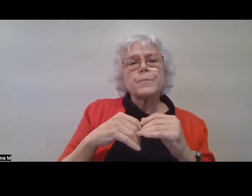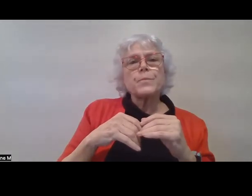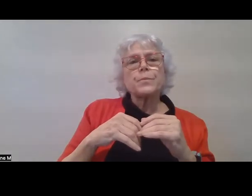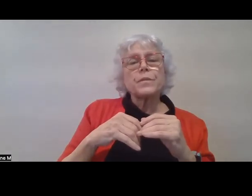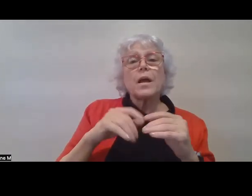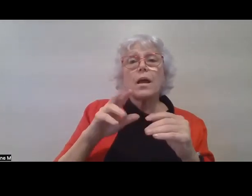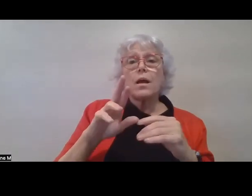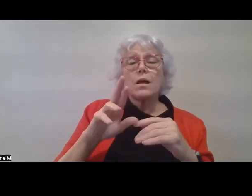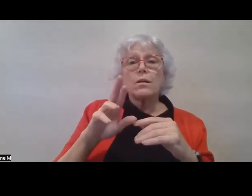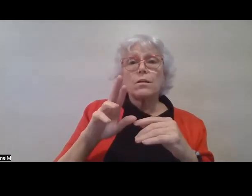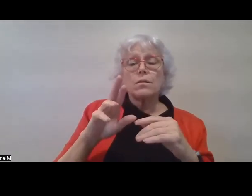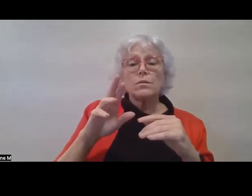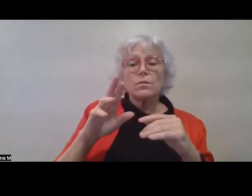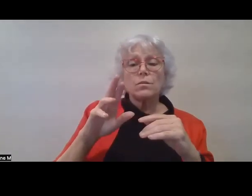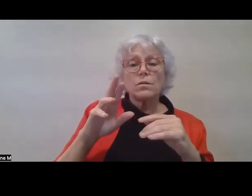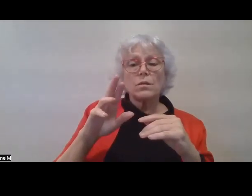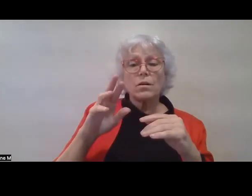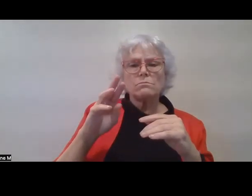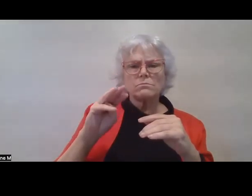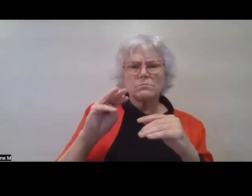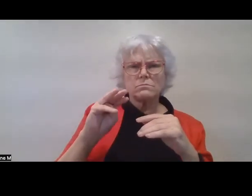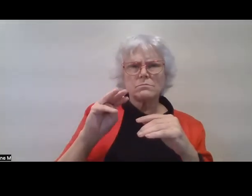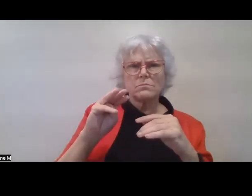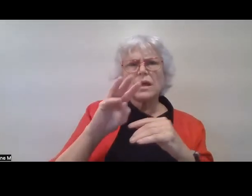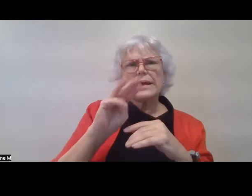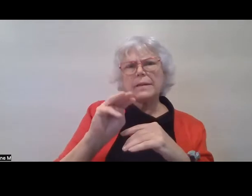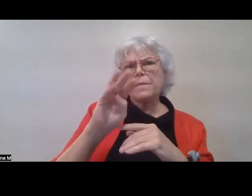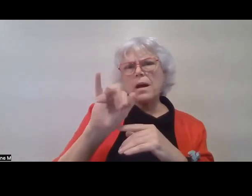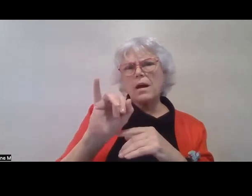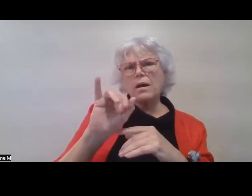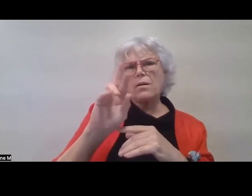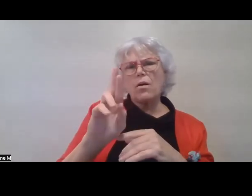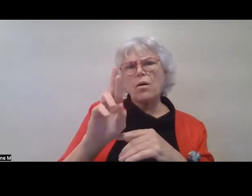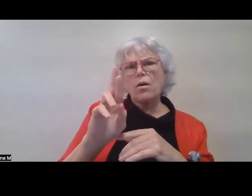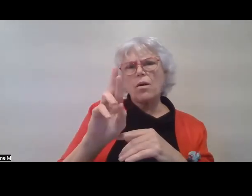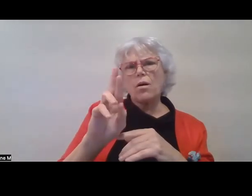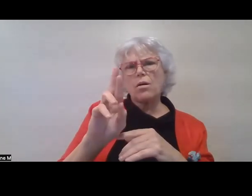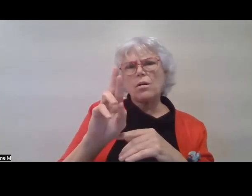the Ranger Mine in the traditional Mirarr